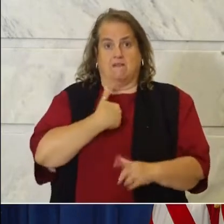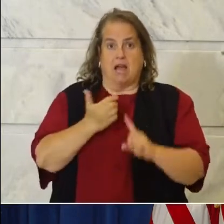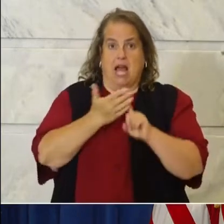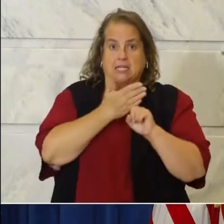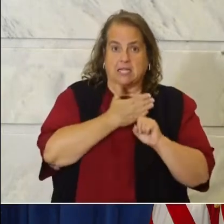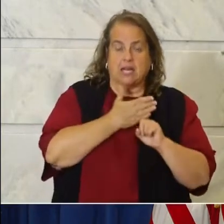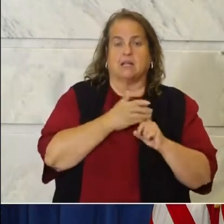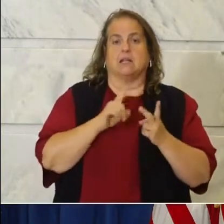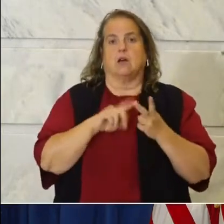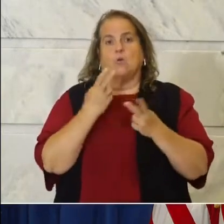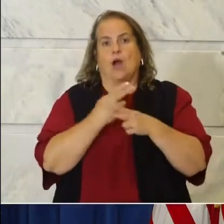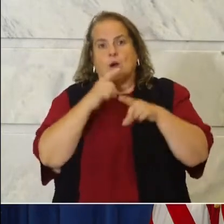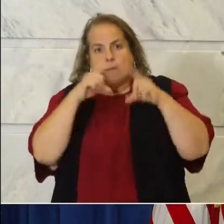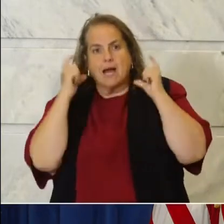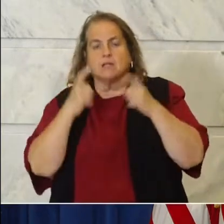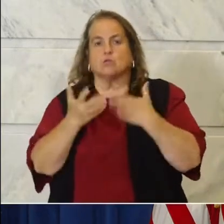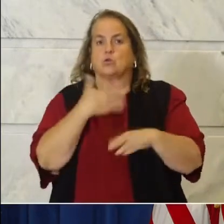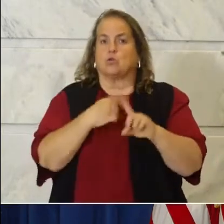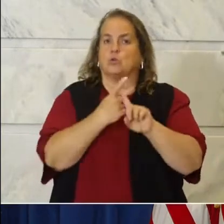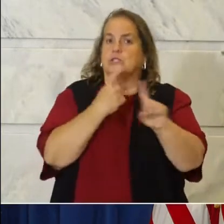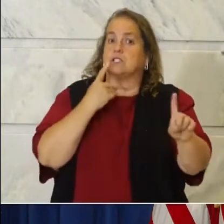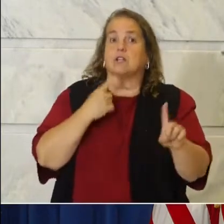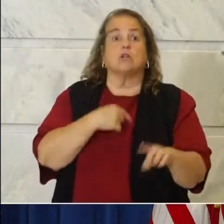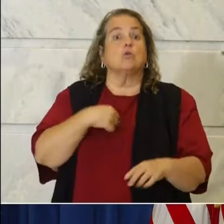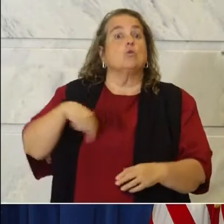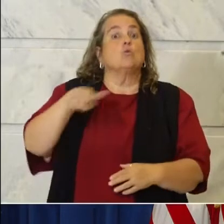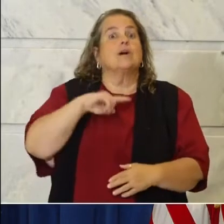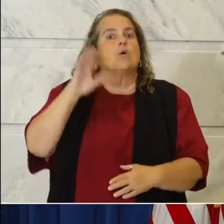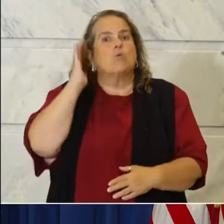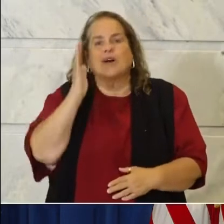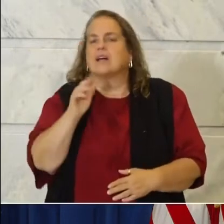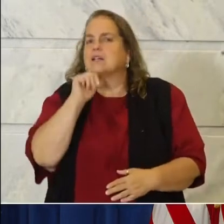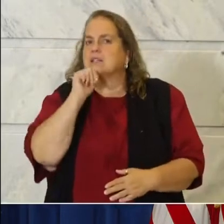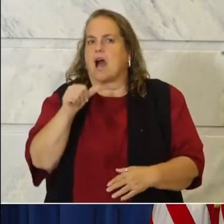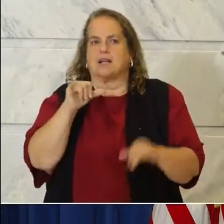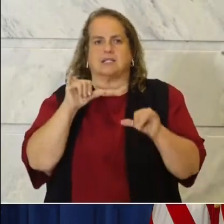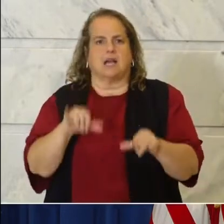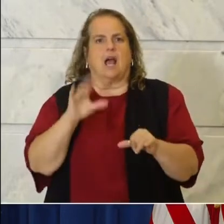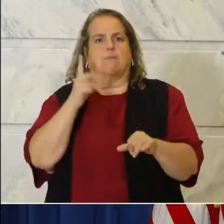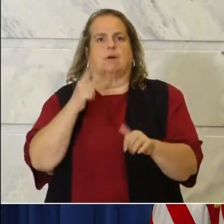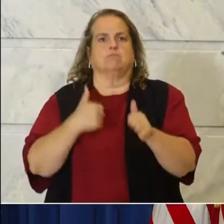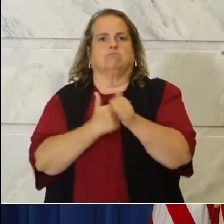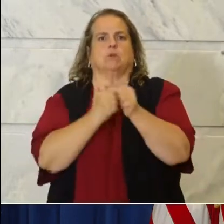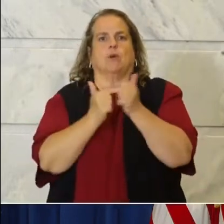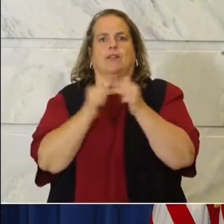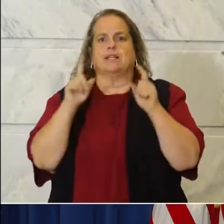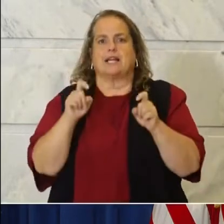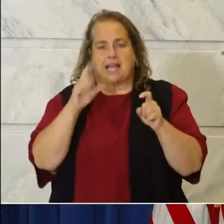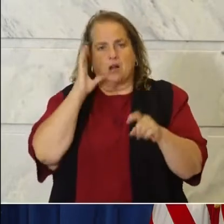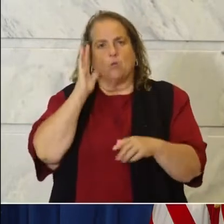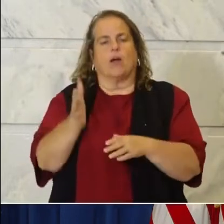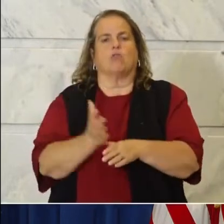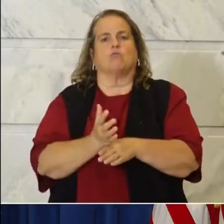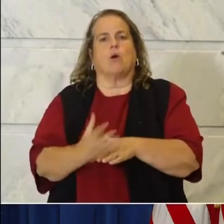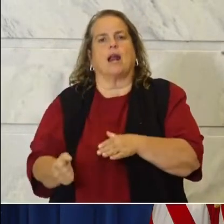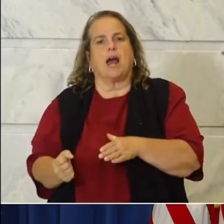masks to socially distance. Way will not be able to keep up with testing. And we'll run out of materials nationally and in the state before we